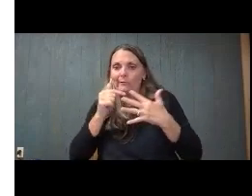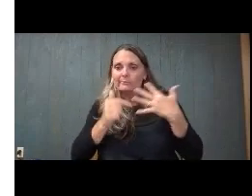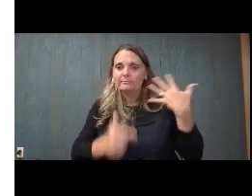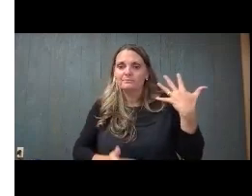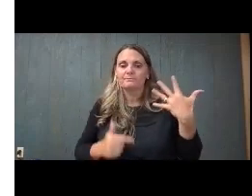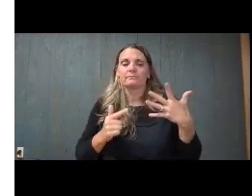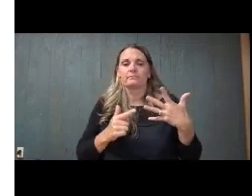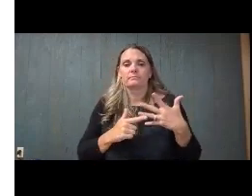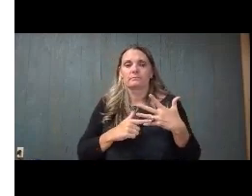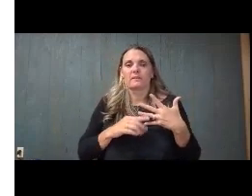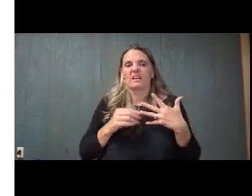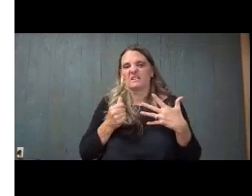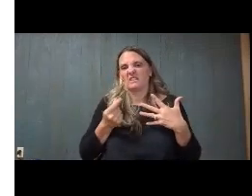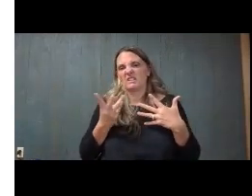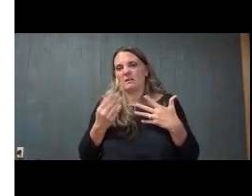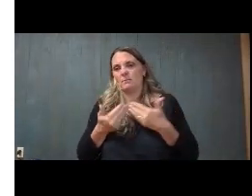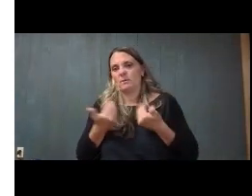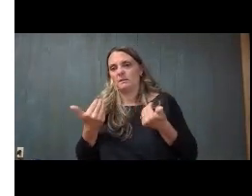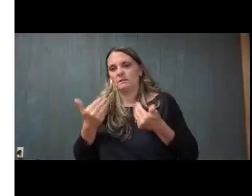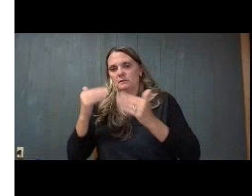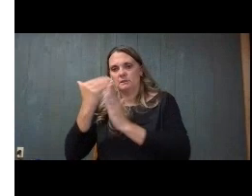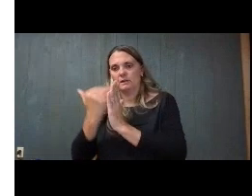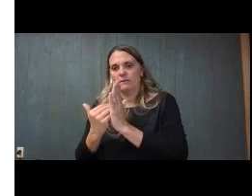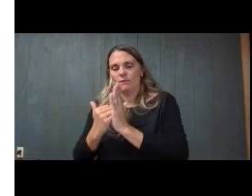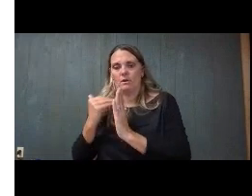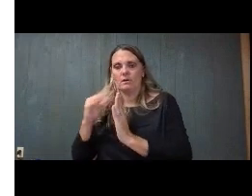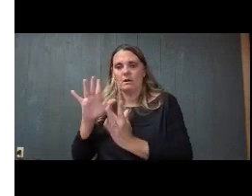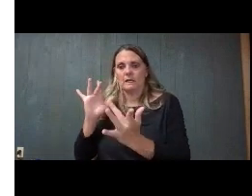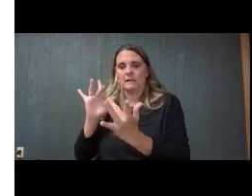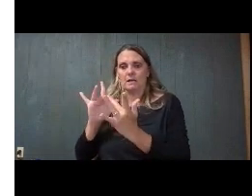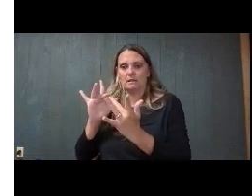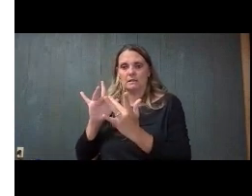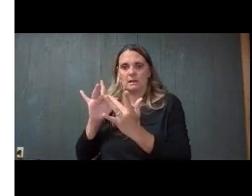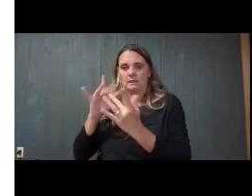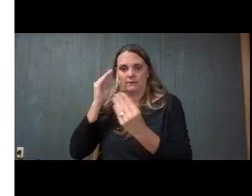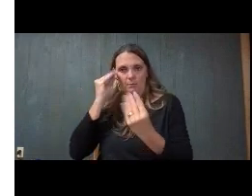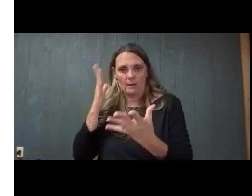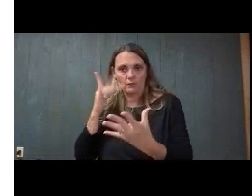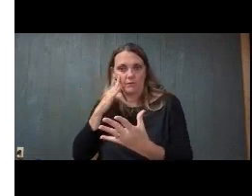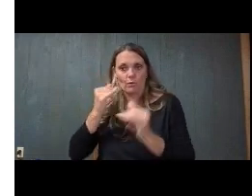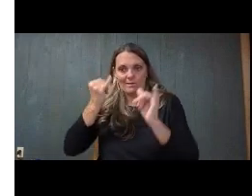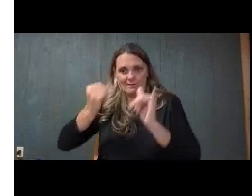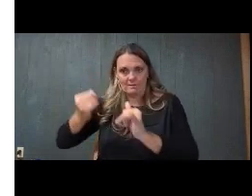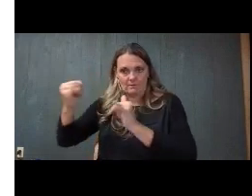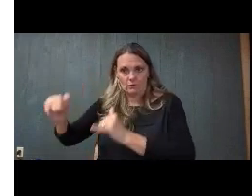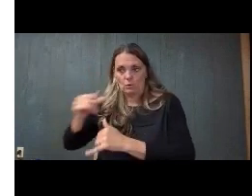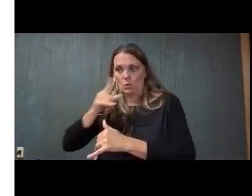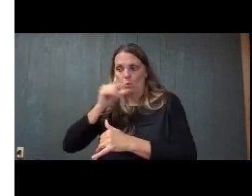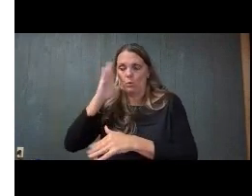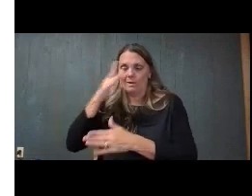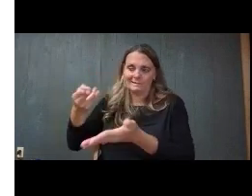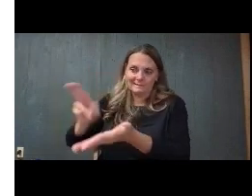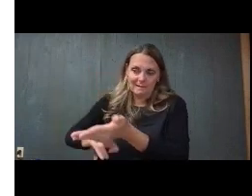and then there are separate sections for contact info for the individual who will be signing the contract,